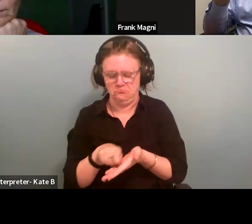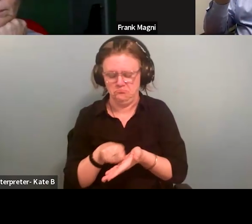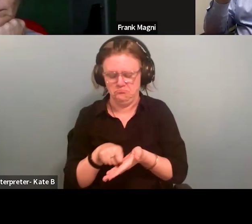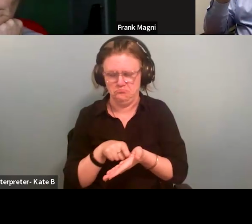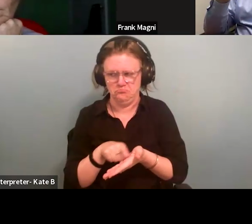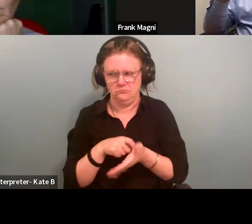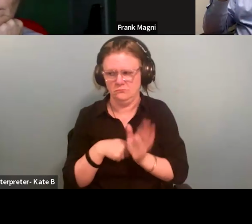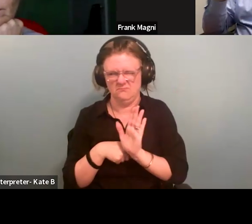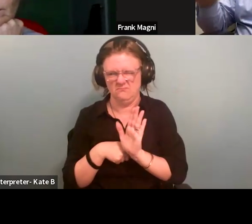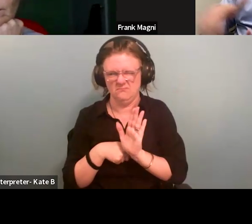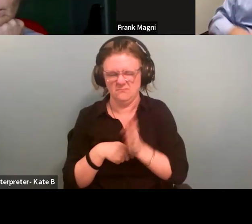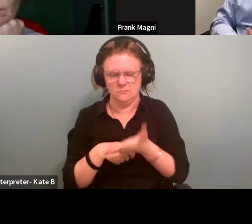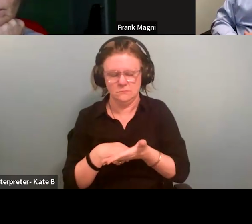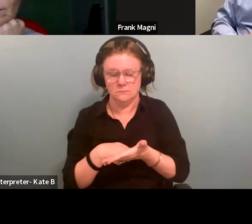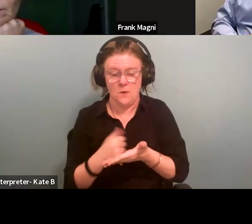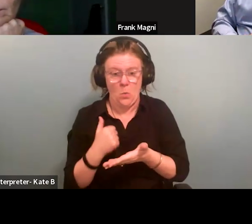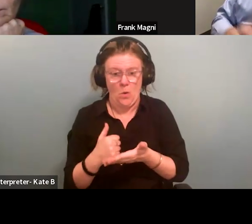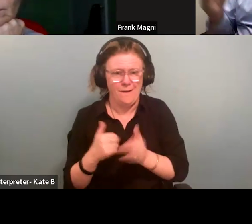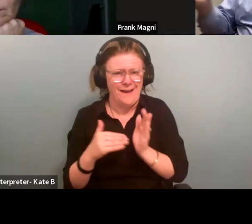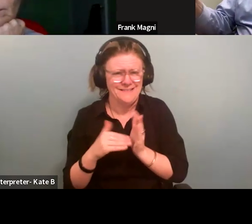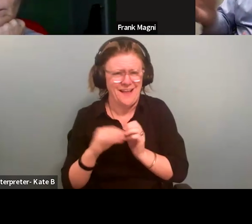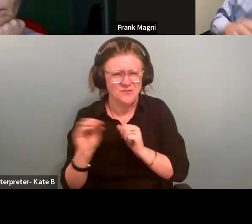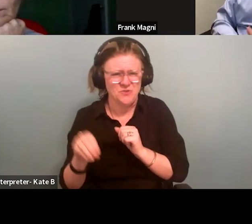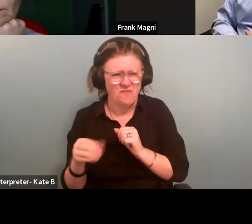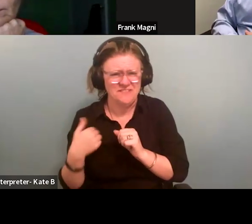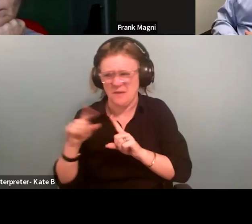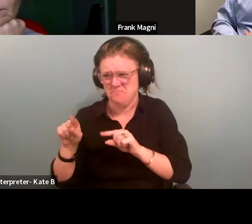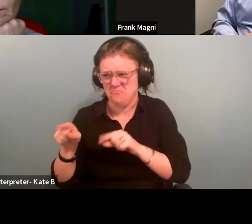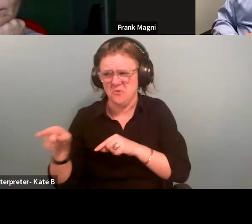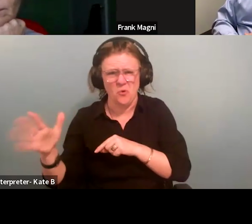I mean, for a doctor's office I've already been to, they probably already have that in their record.